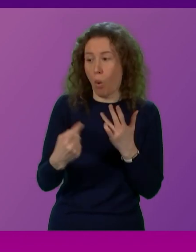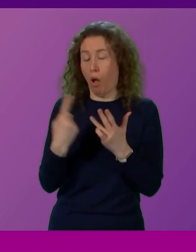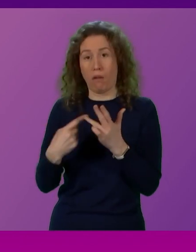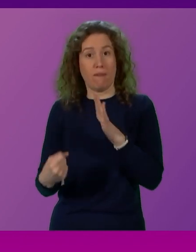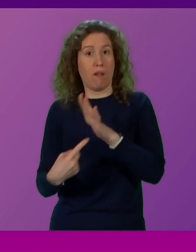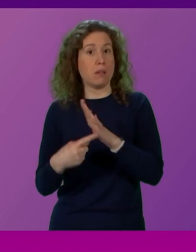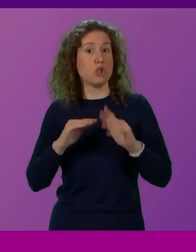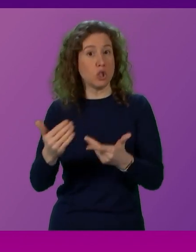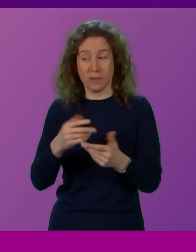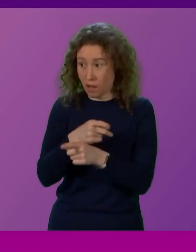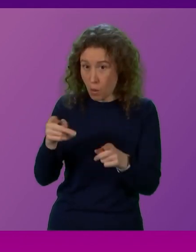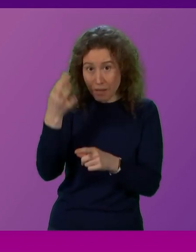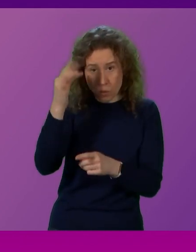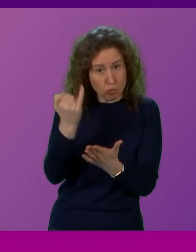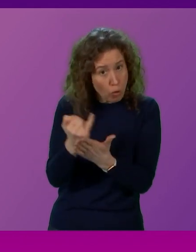Are those councillors wrong?